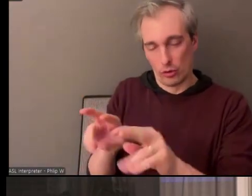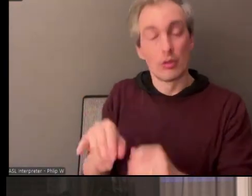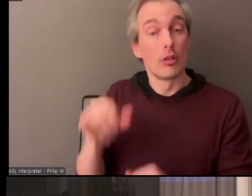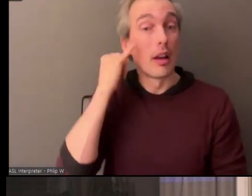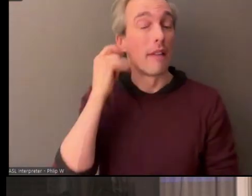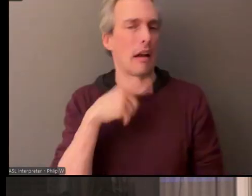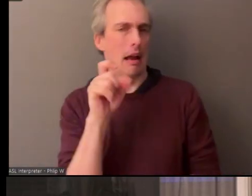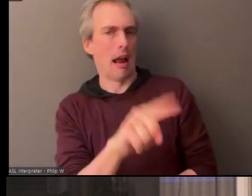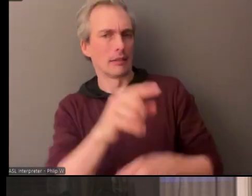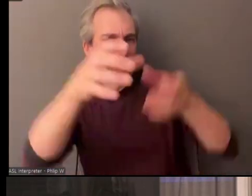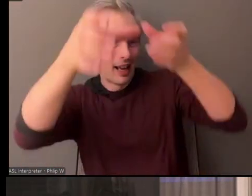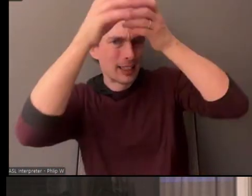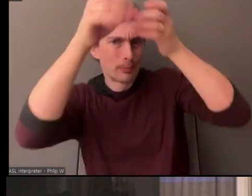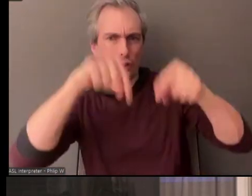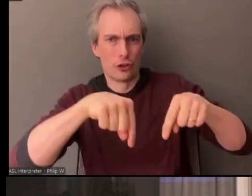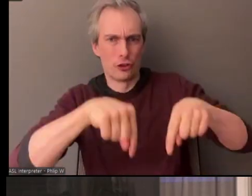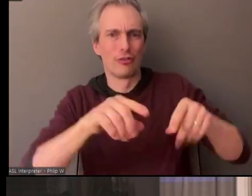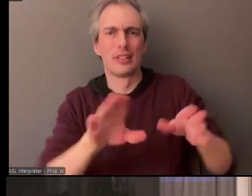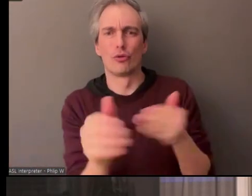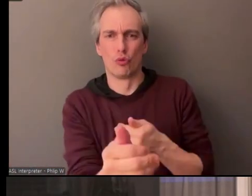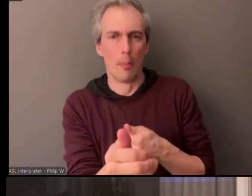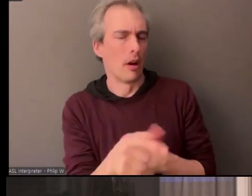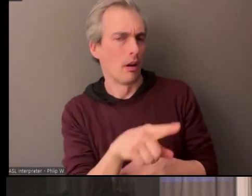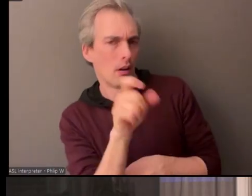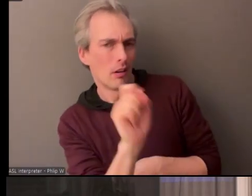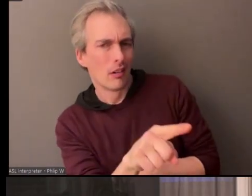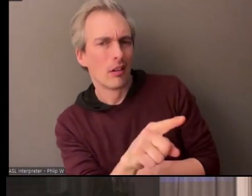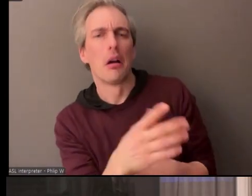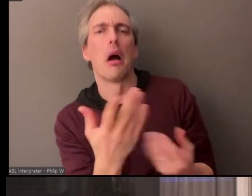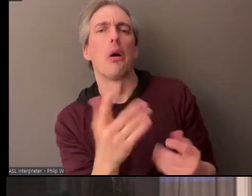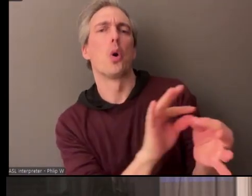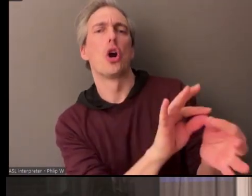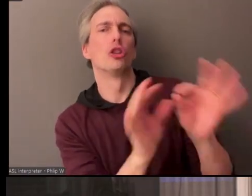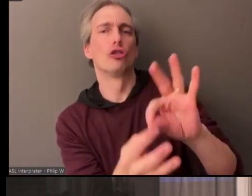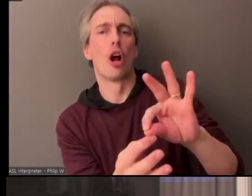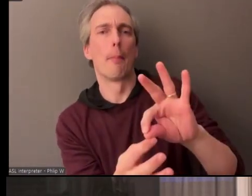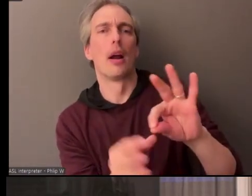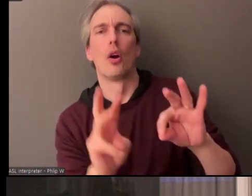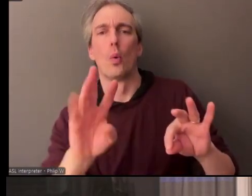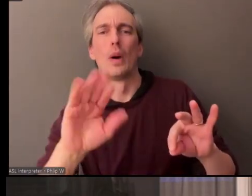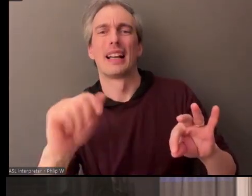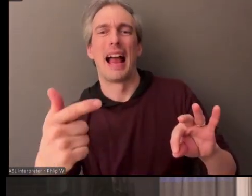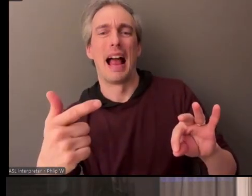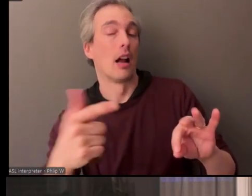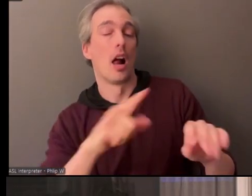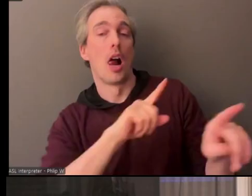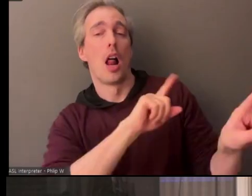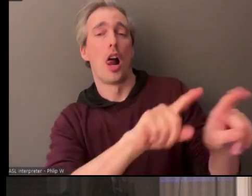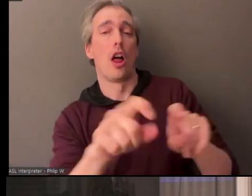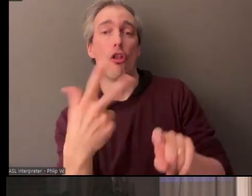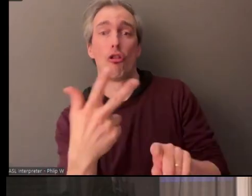criterion out of WCAG, if I ask three people, I will get nine opinions. Okay? You can't do that with devs.